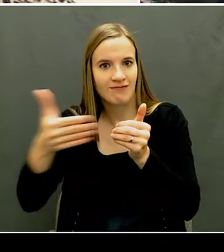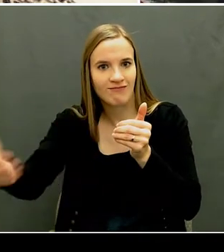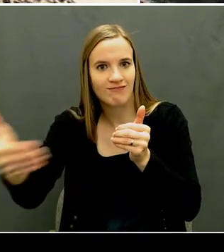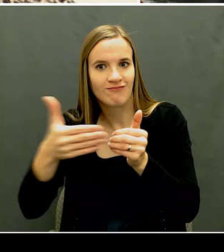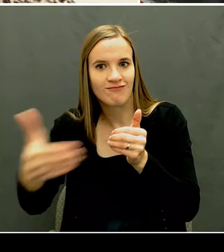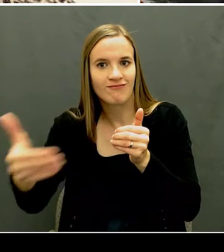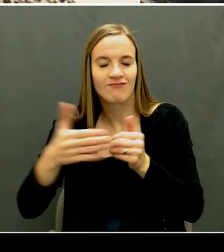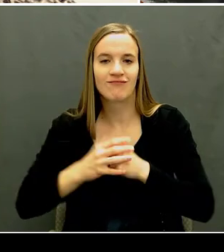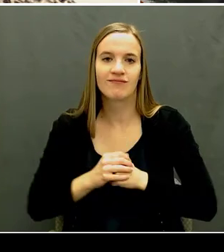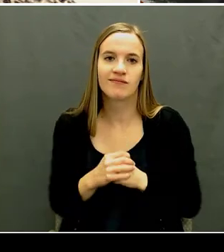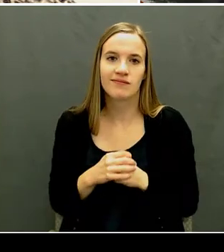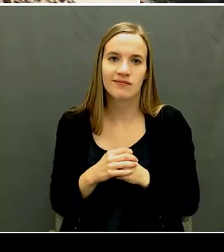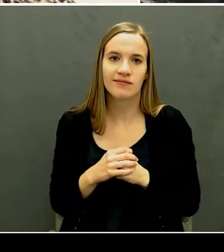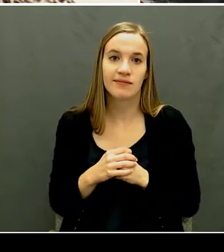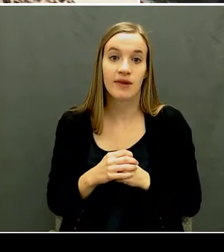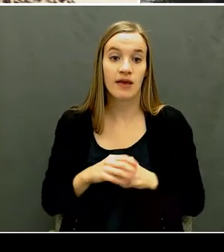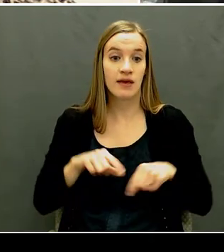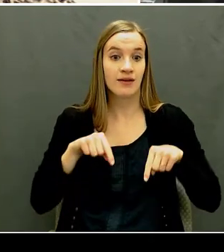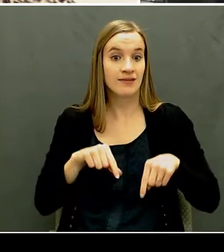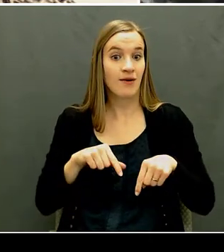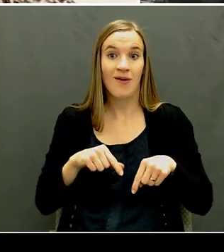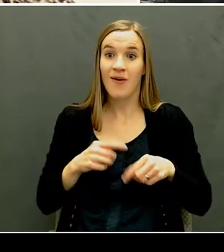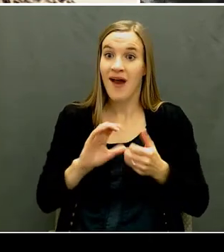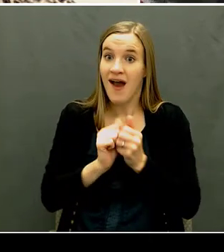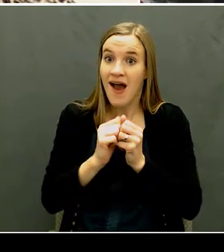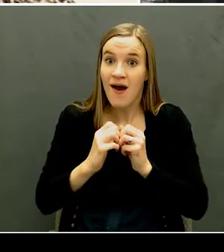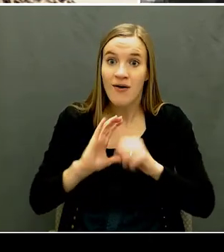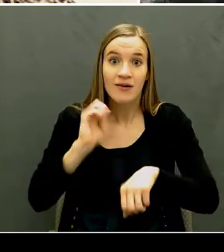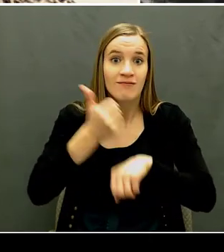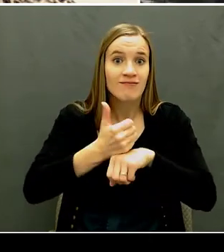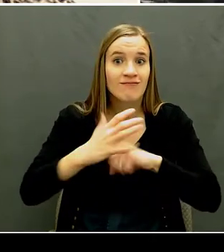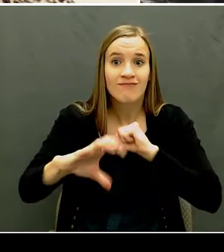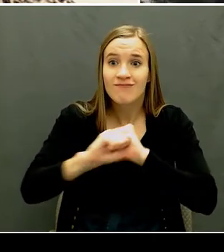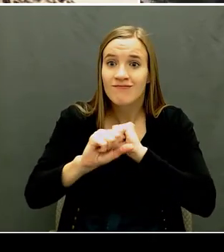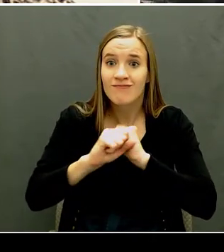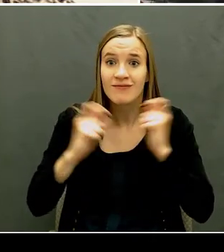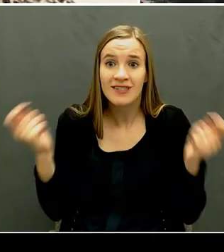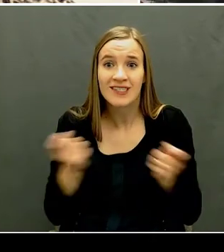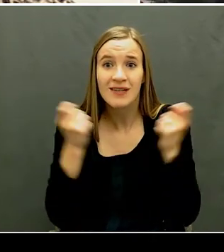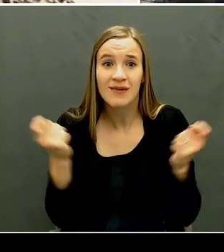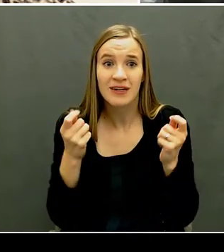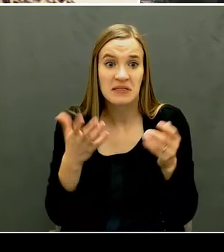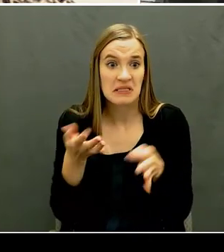better enforcement and more funding. You know, it talks about really the role of like disabled